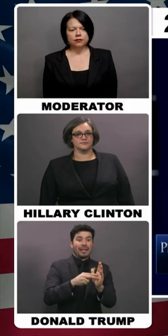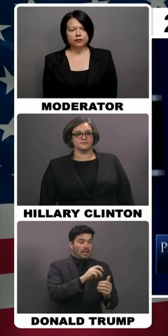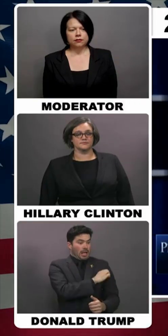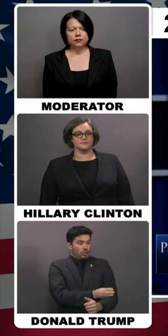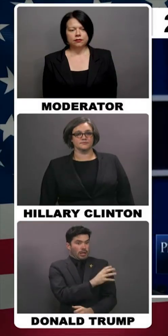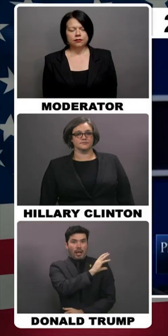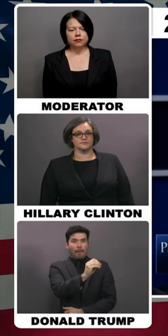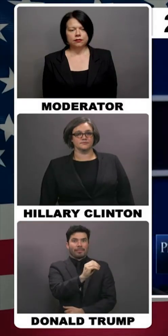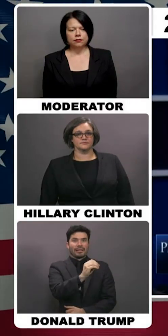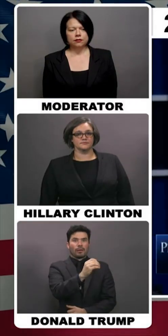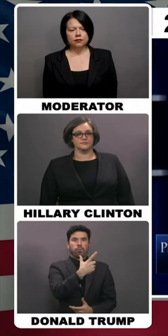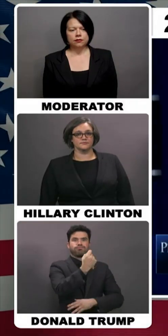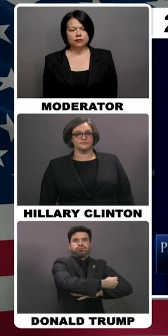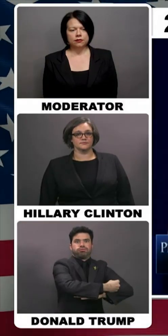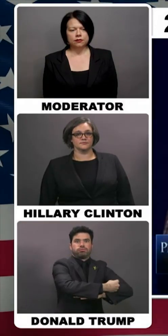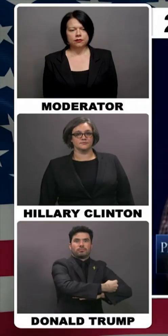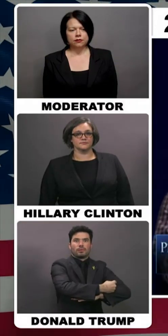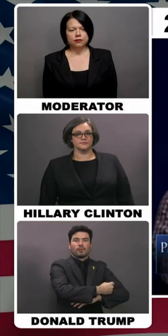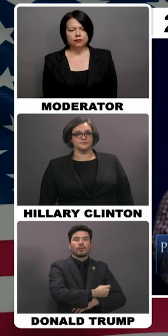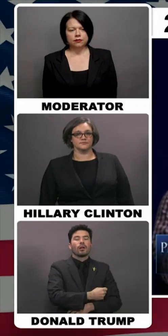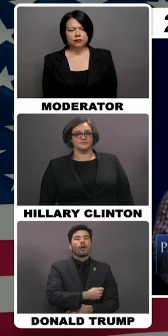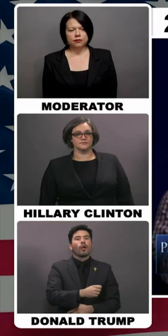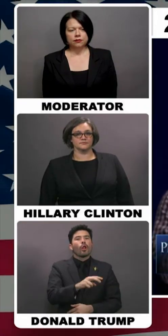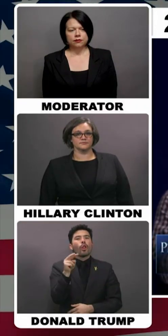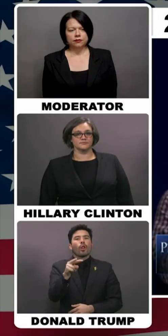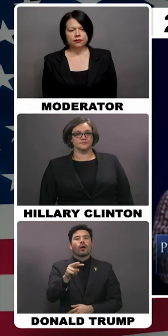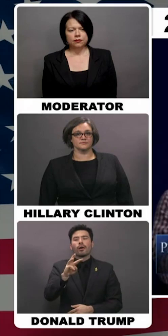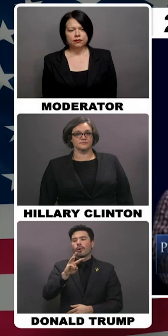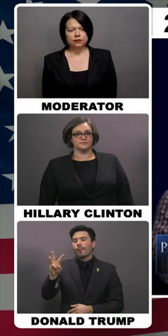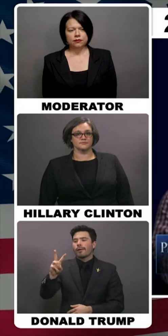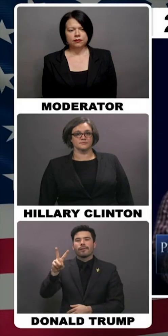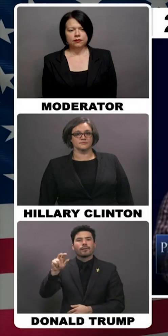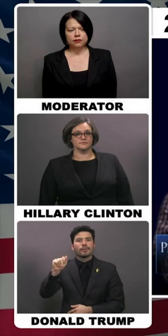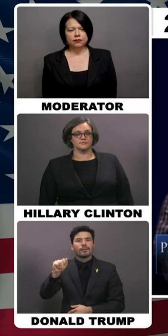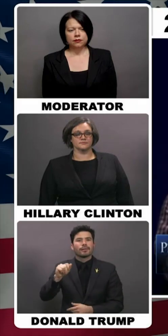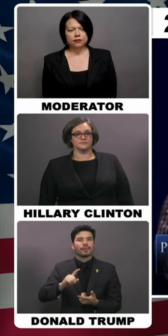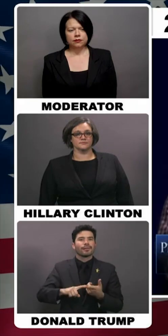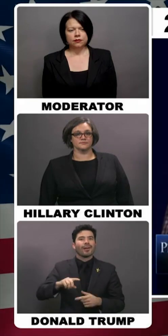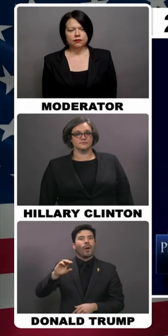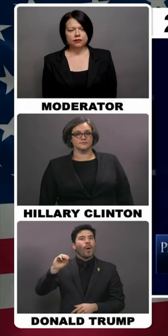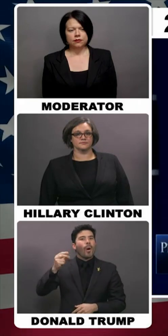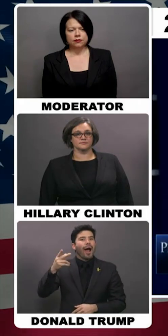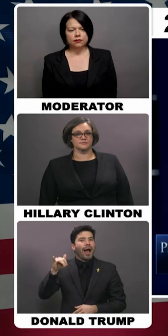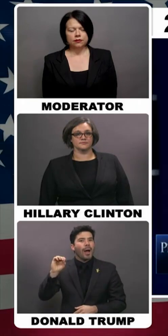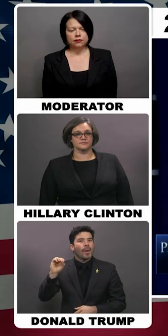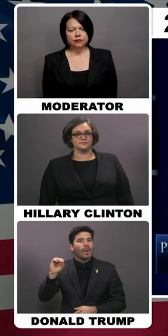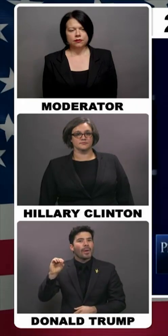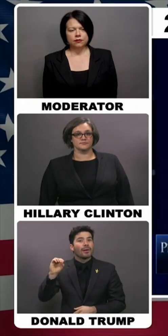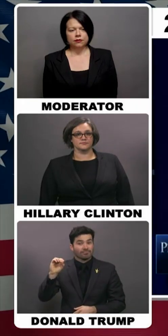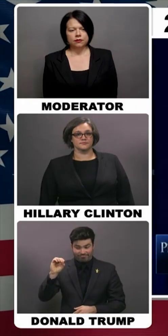to a great place like West Virginia or places like Ohio, which is phenomenal, or places like Pennsylvania